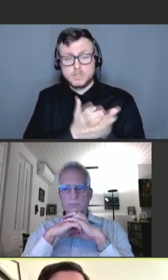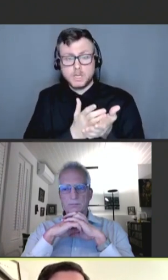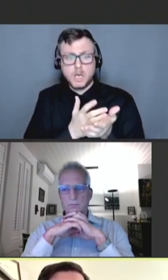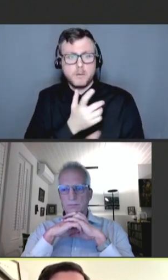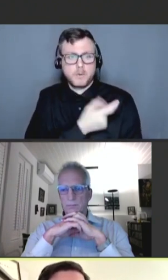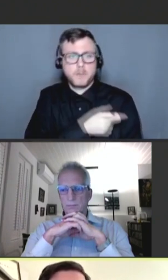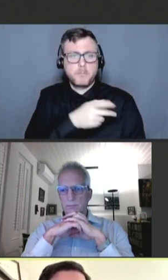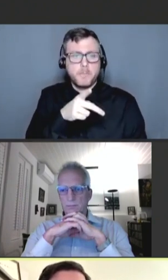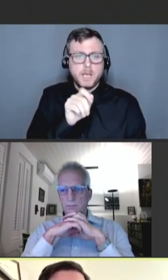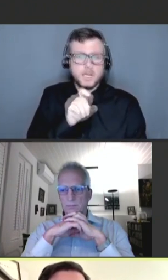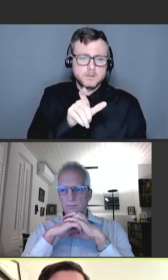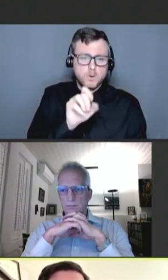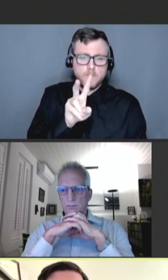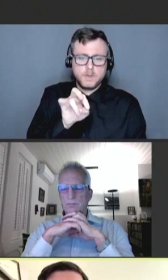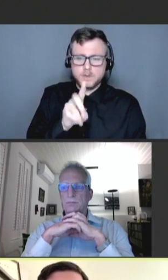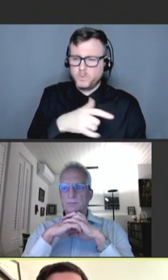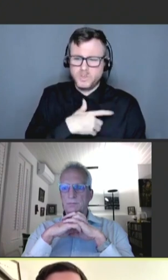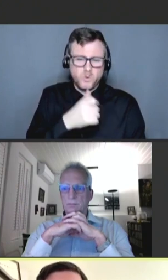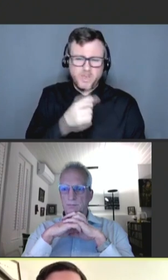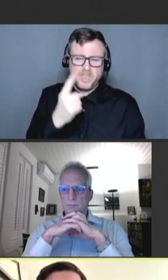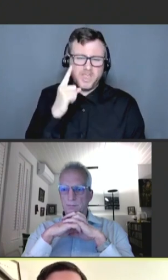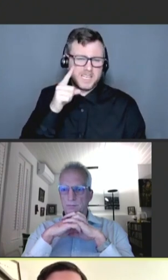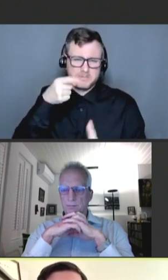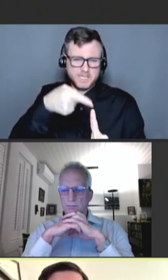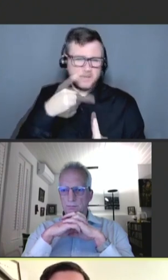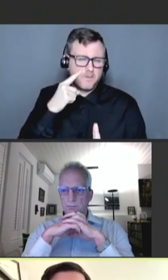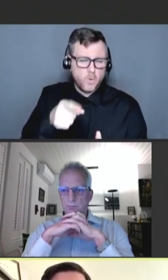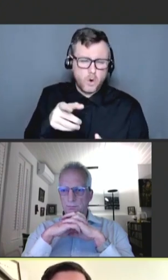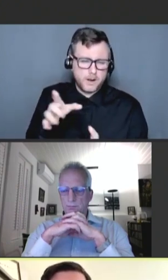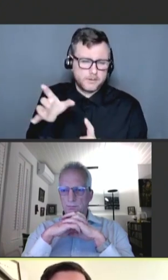but we don't think this is really specific to Paxlovid. We think that actually, maybe,